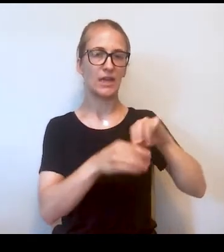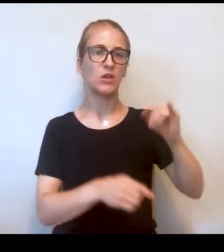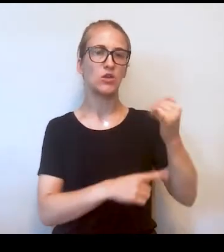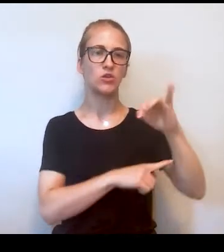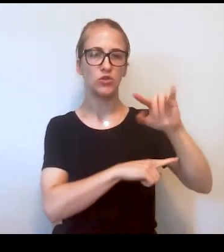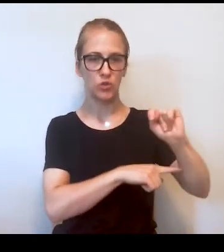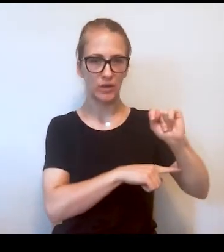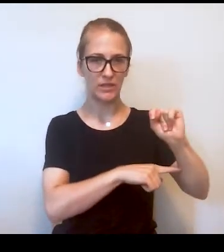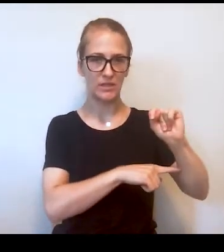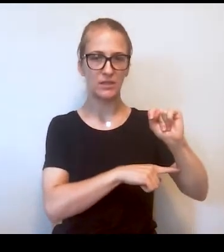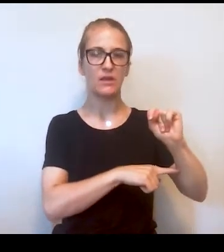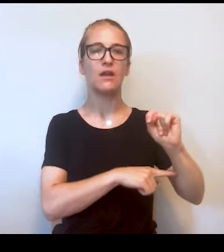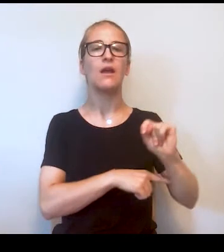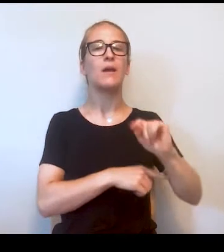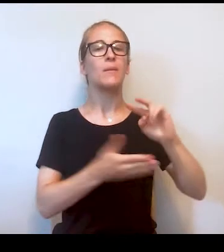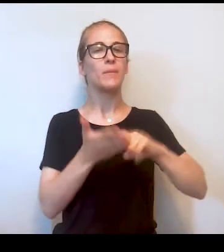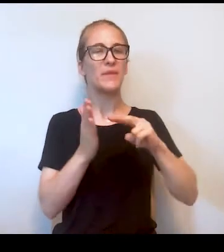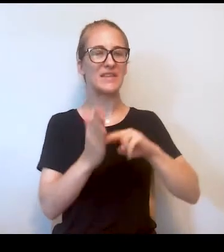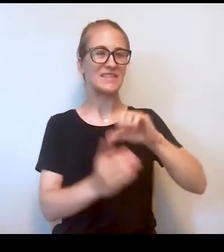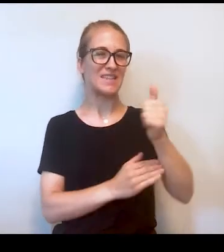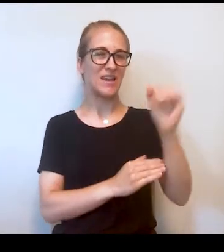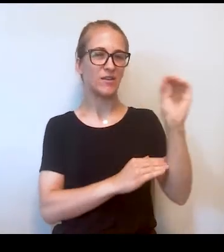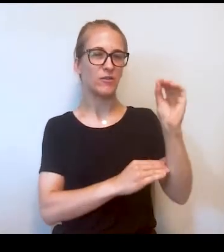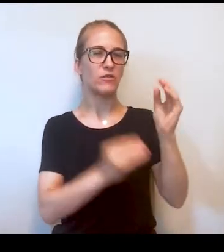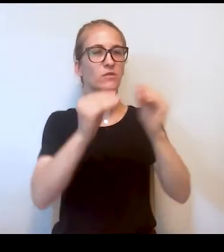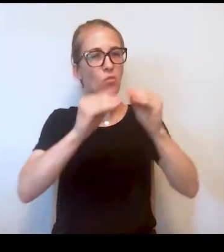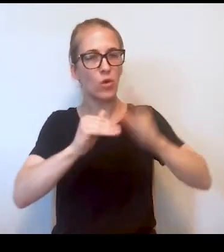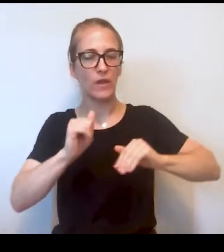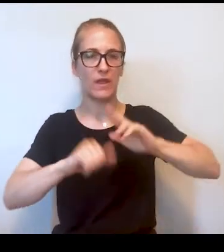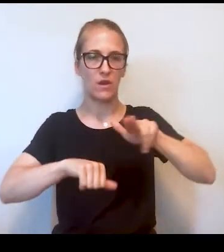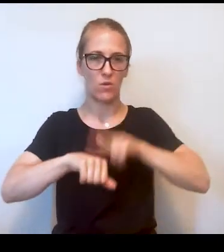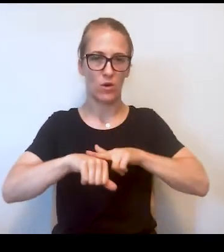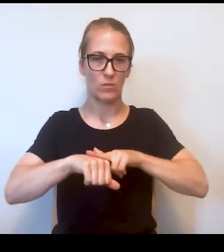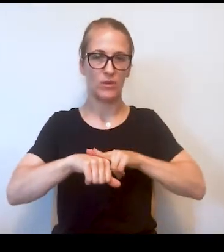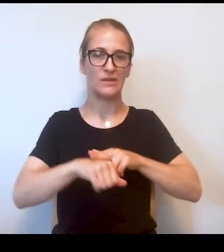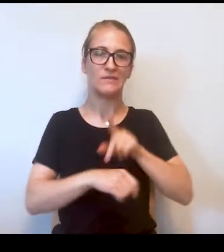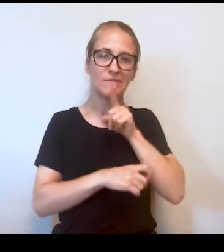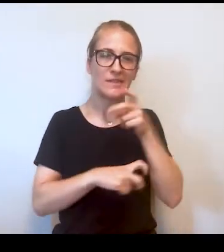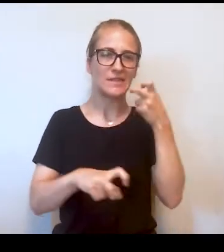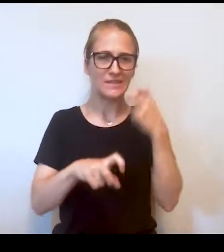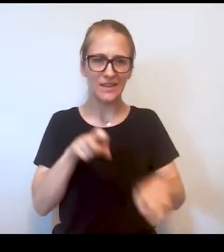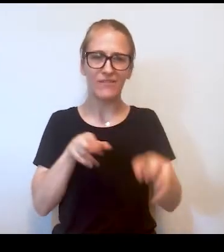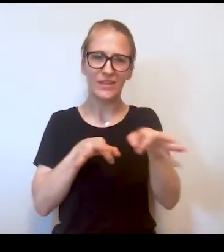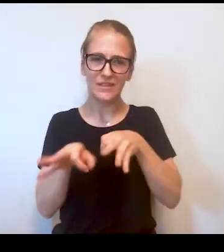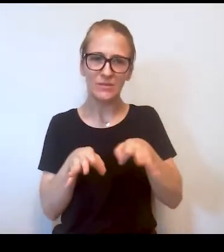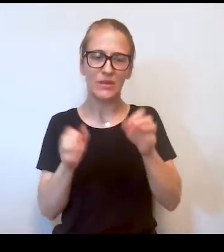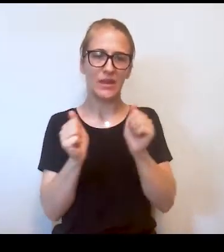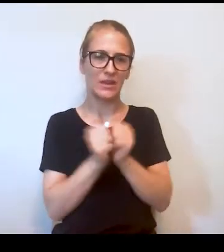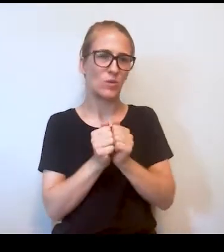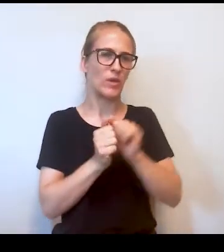at least 10 degrees greater than normal. What exactly does that mean with joints that are three-dimensional?